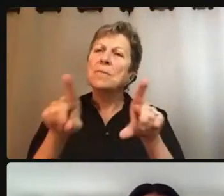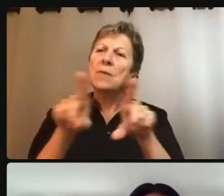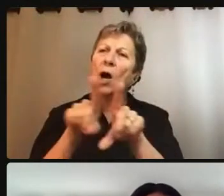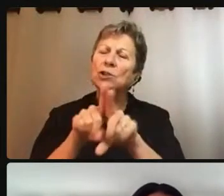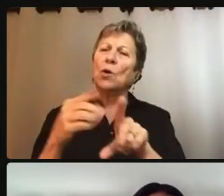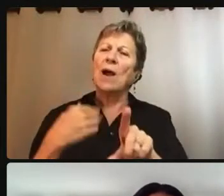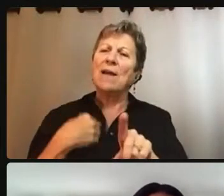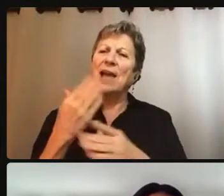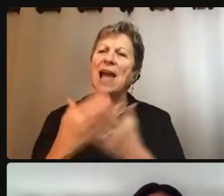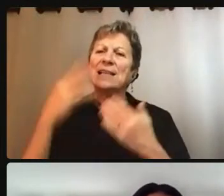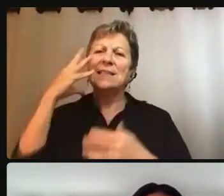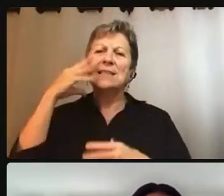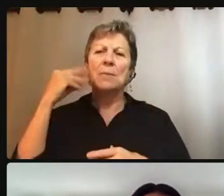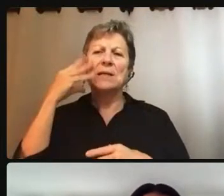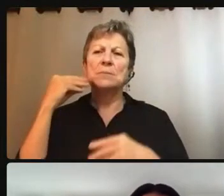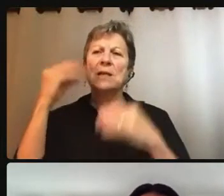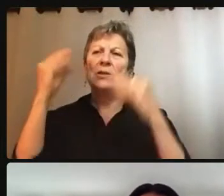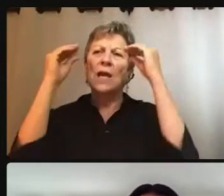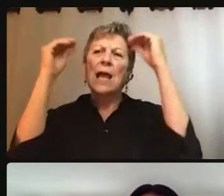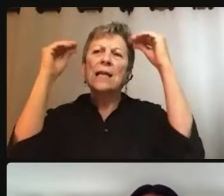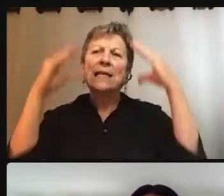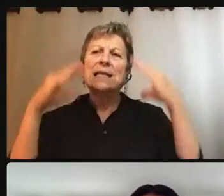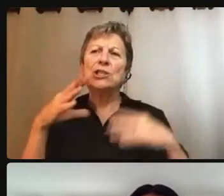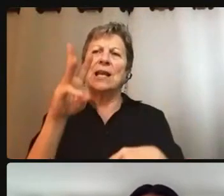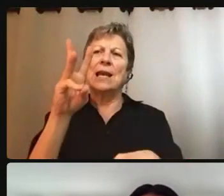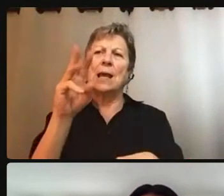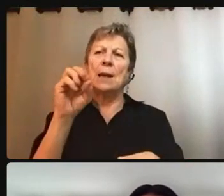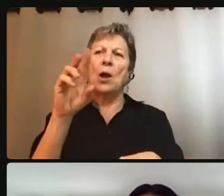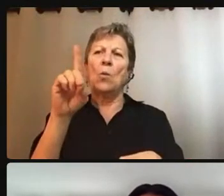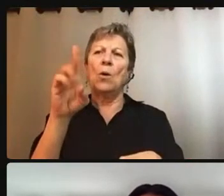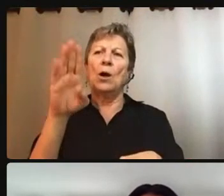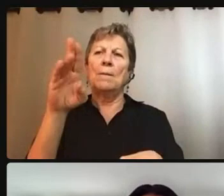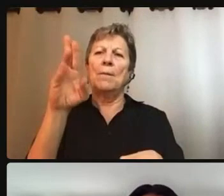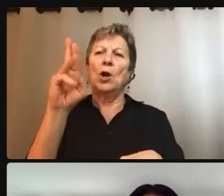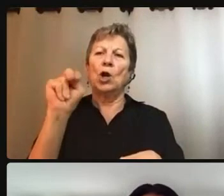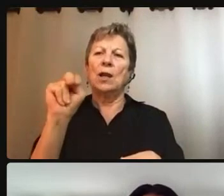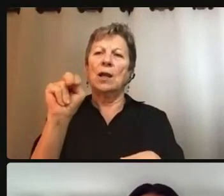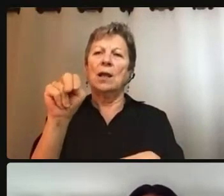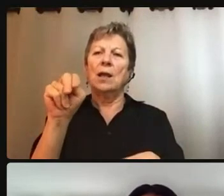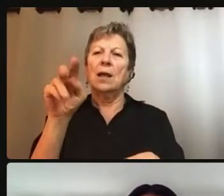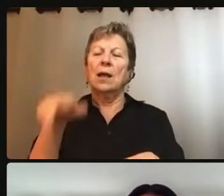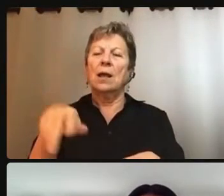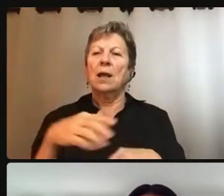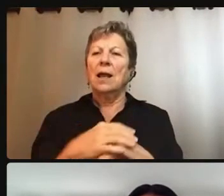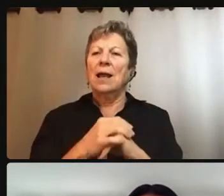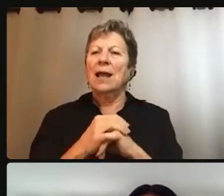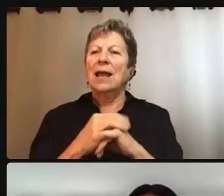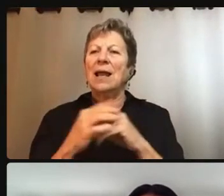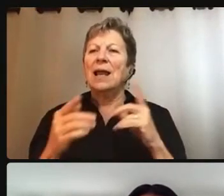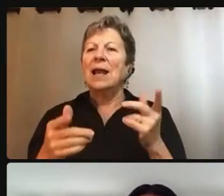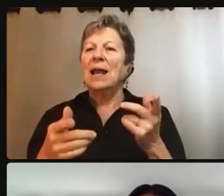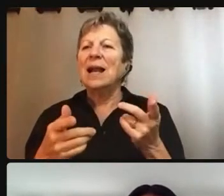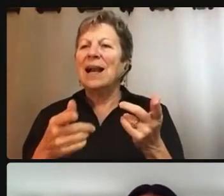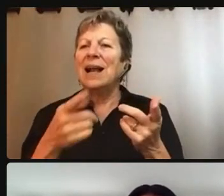INVOLVED AND CONNECTED WITH THE SCHOOL. ANOTHER IMPORTANT THING I WOULD LOOK AT ALSO IS I HAD SOME